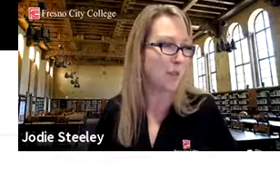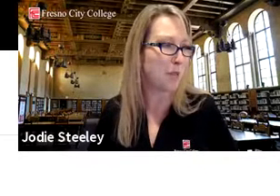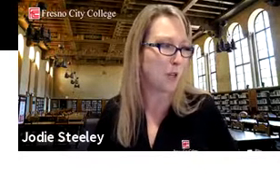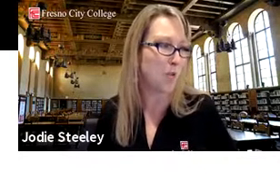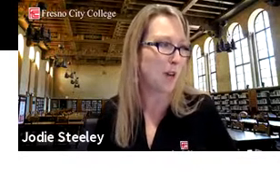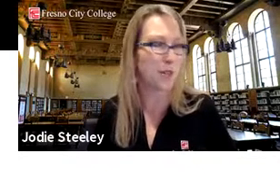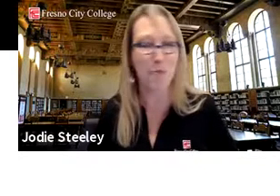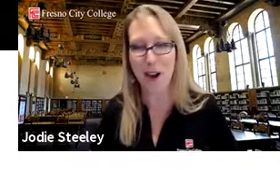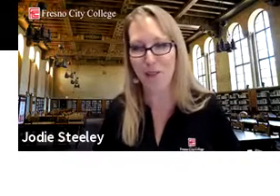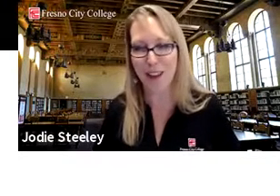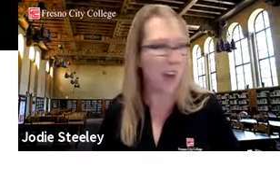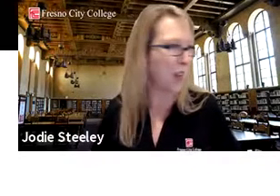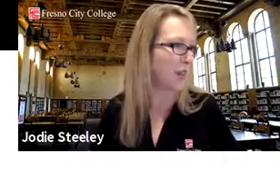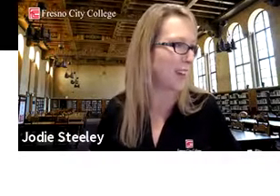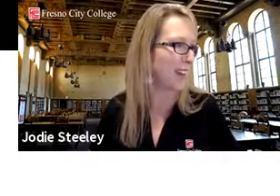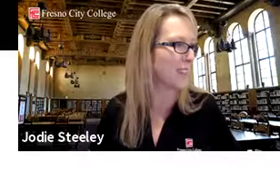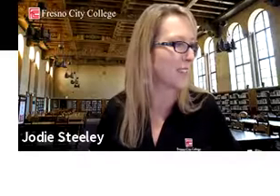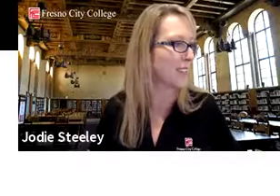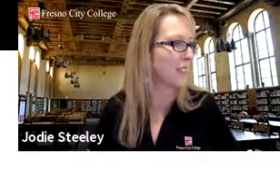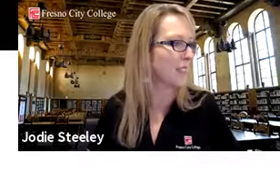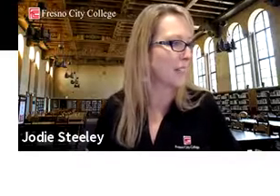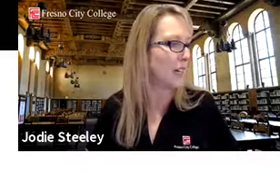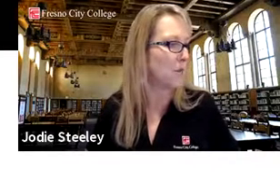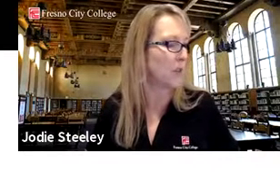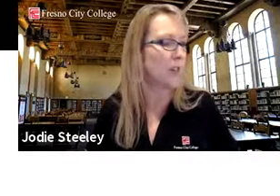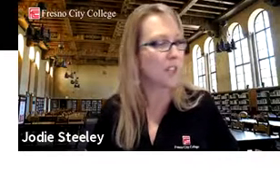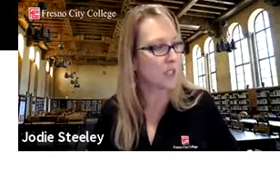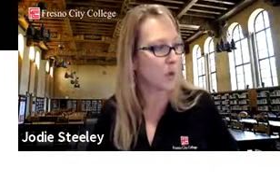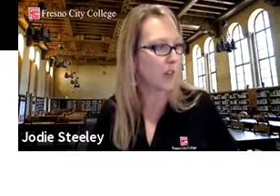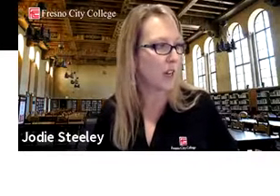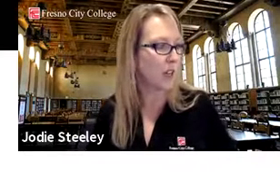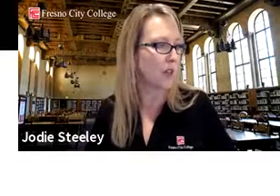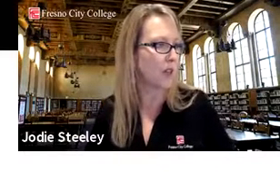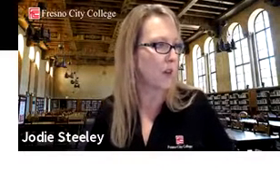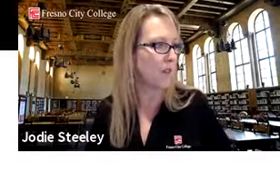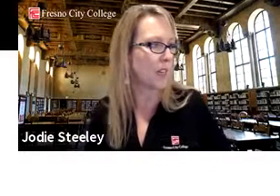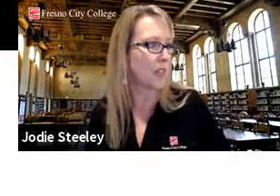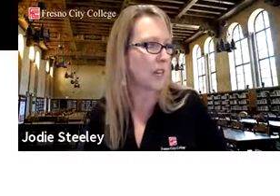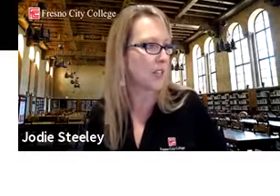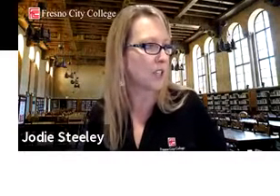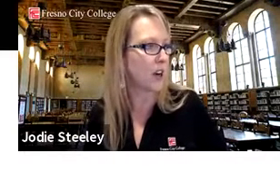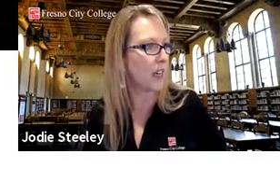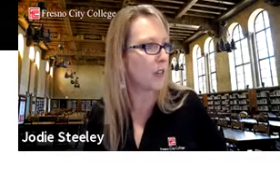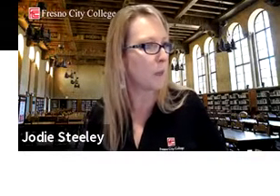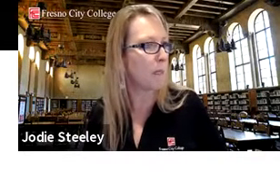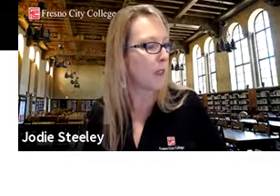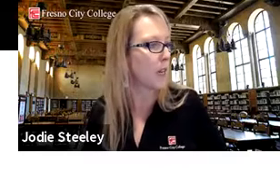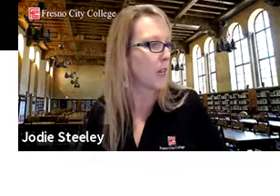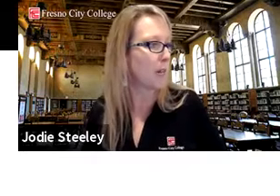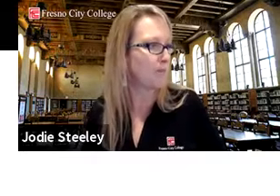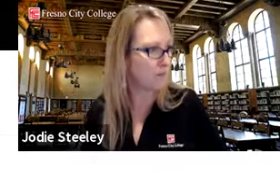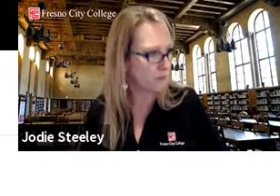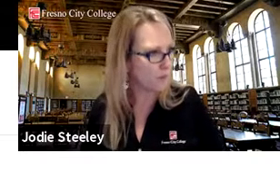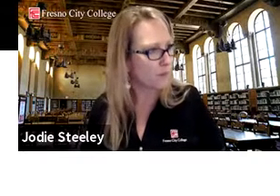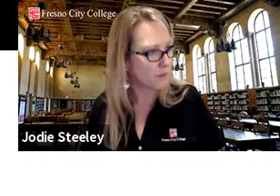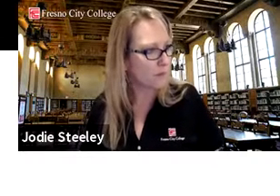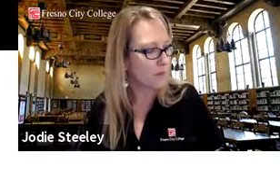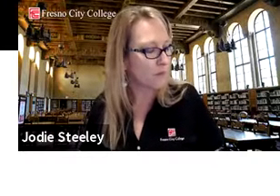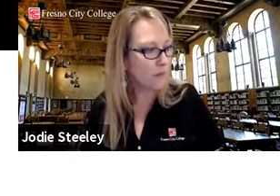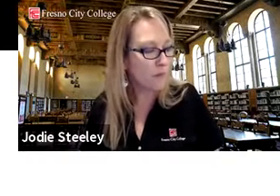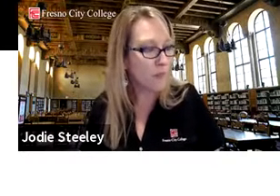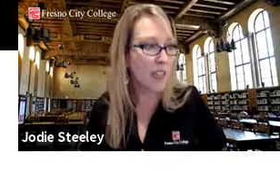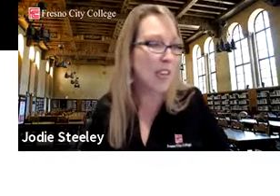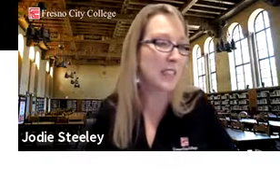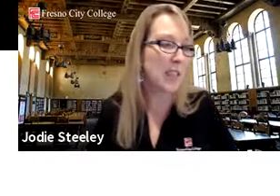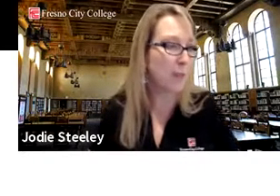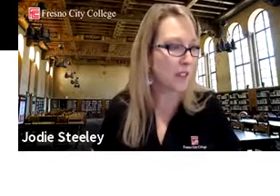keep what you want to modify the other things. So here's just more of a close up at the getting started. Again, these templates